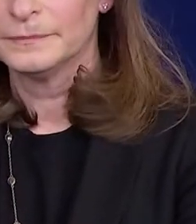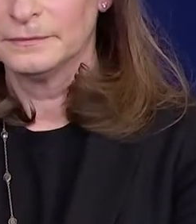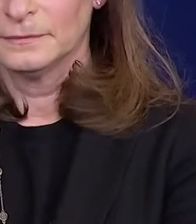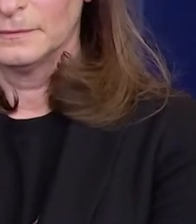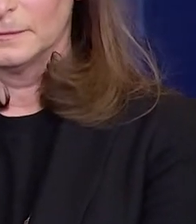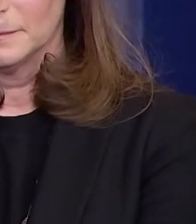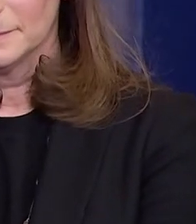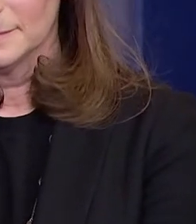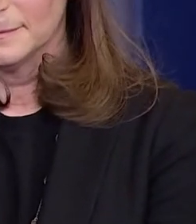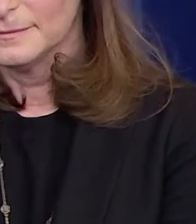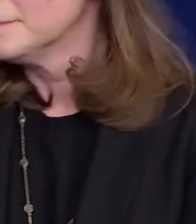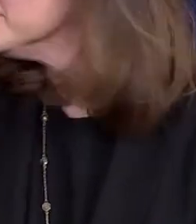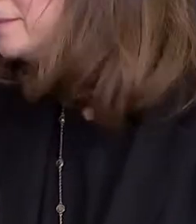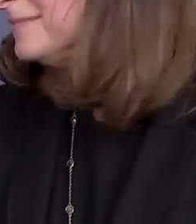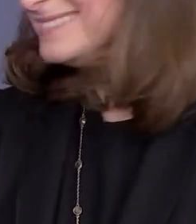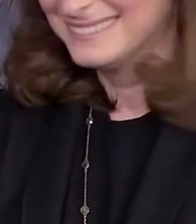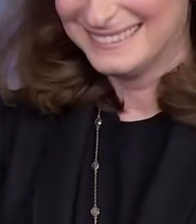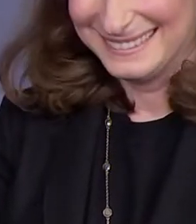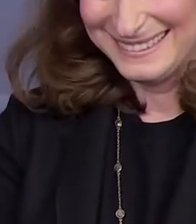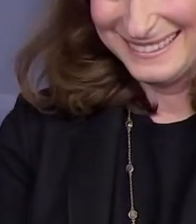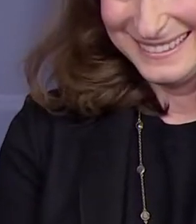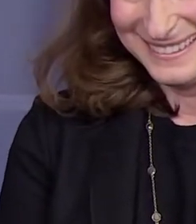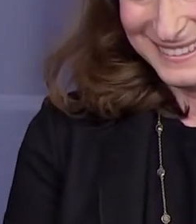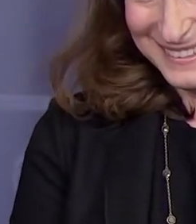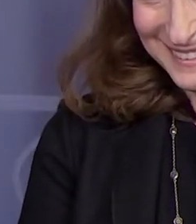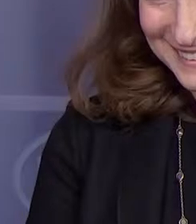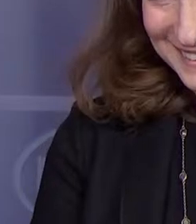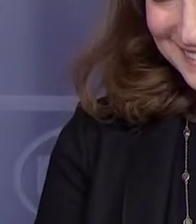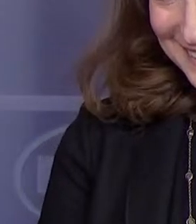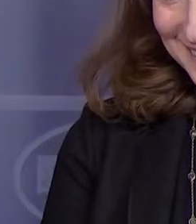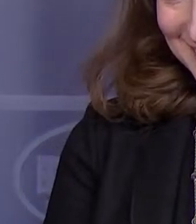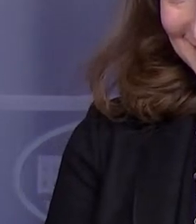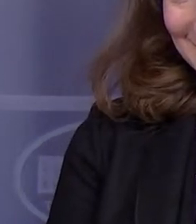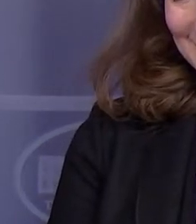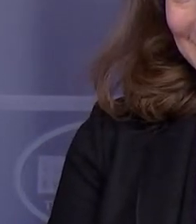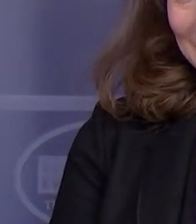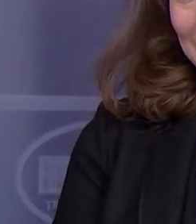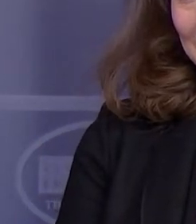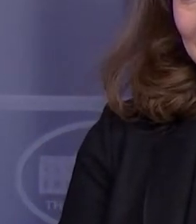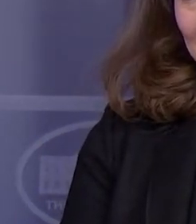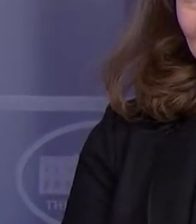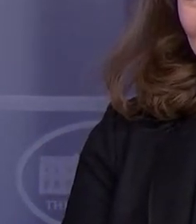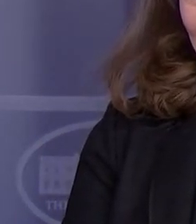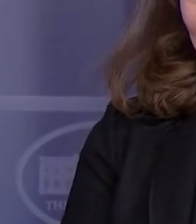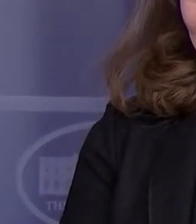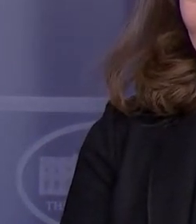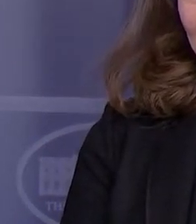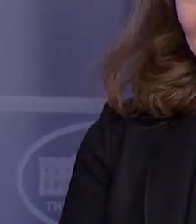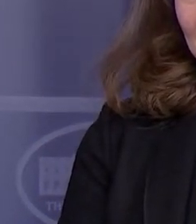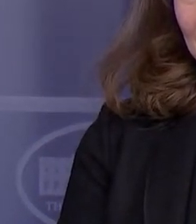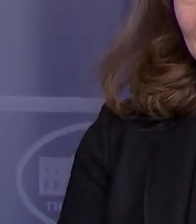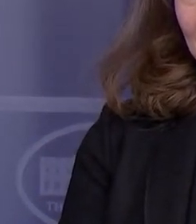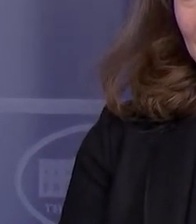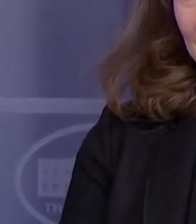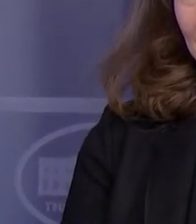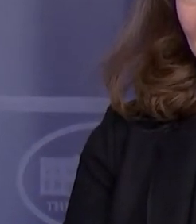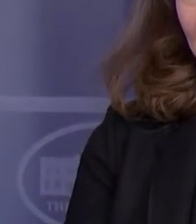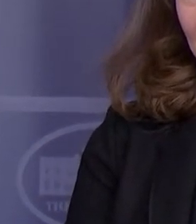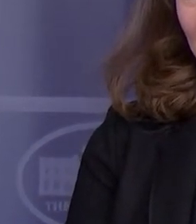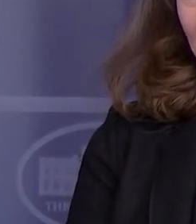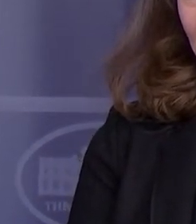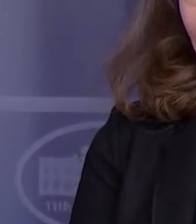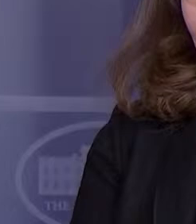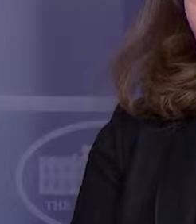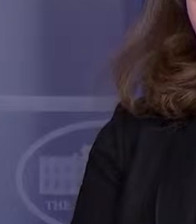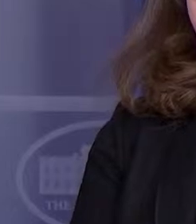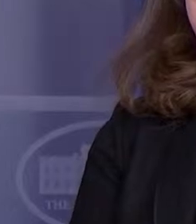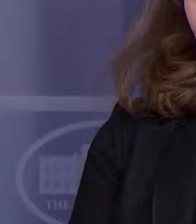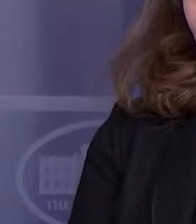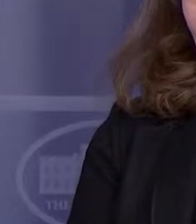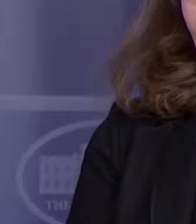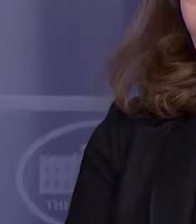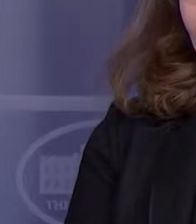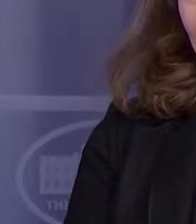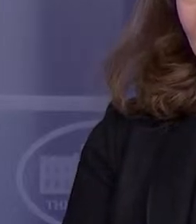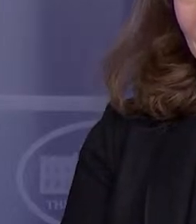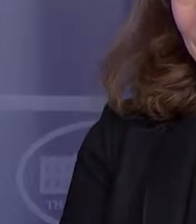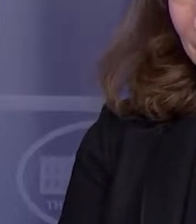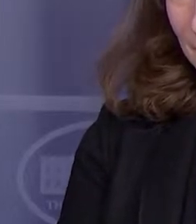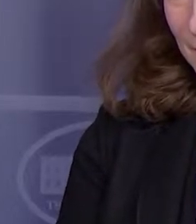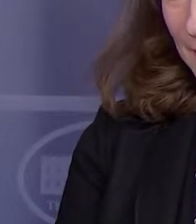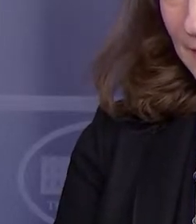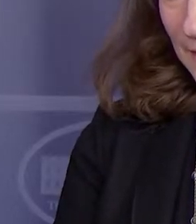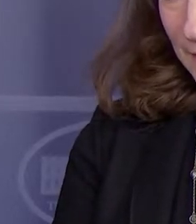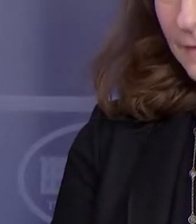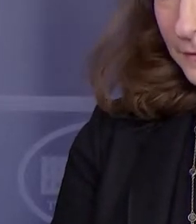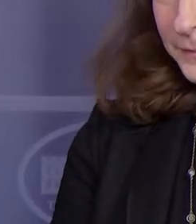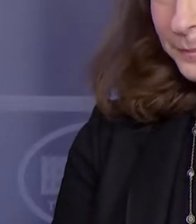PROCESS.